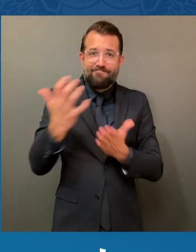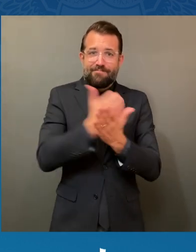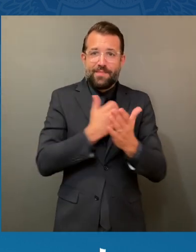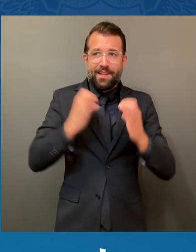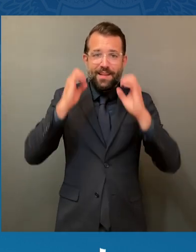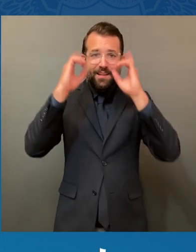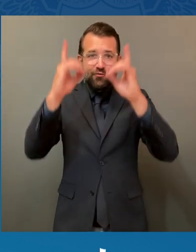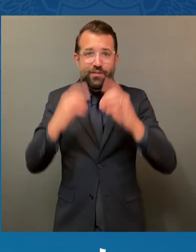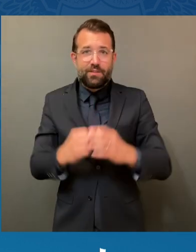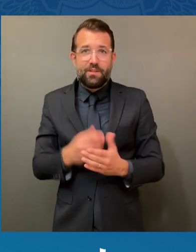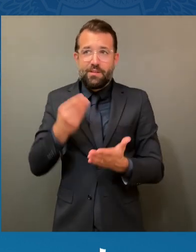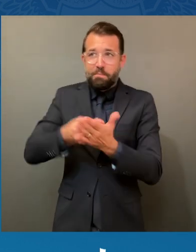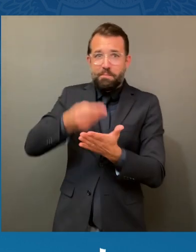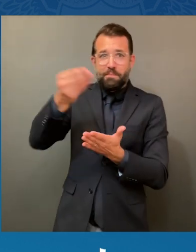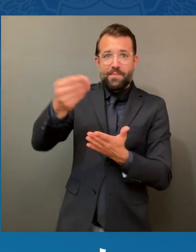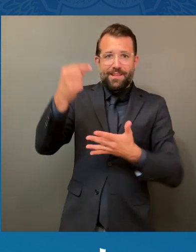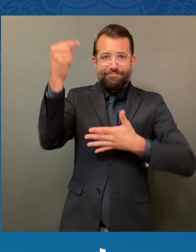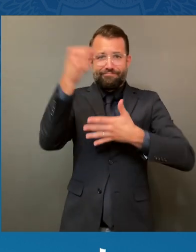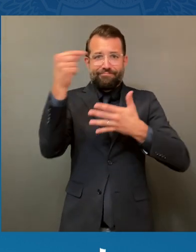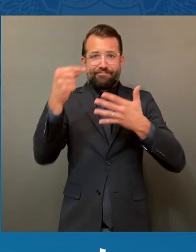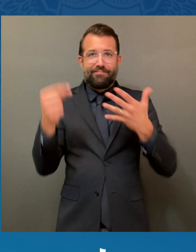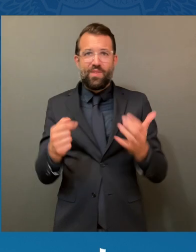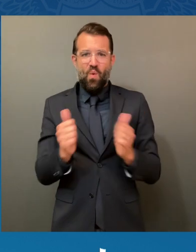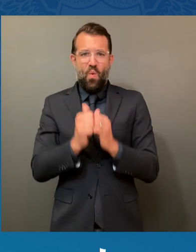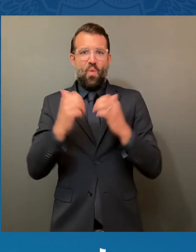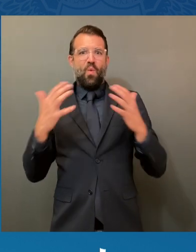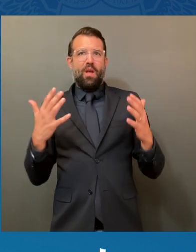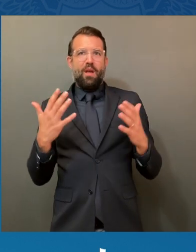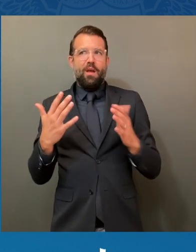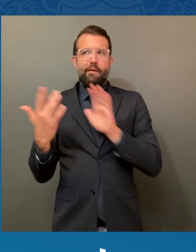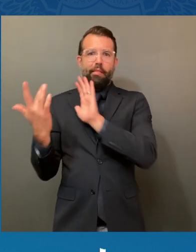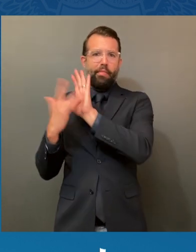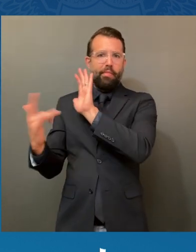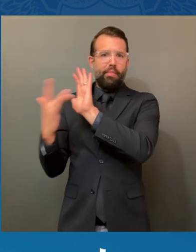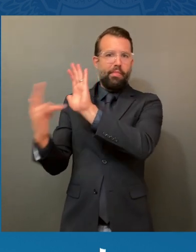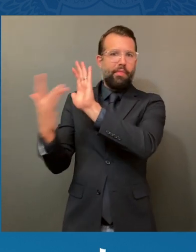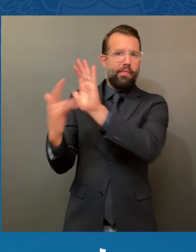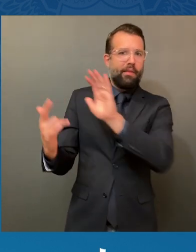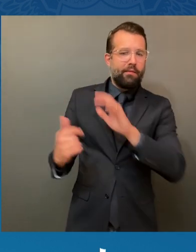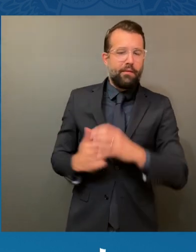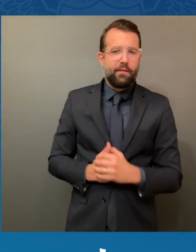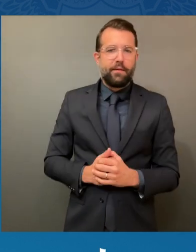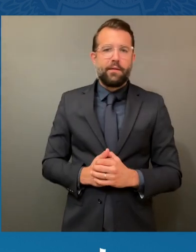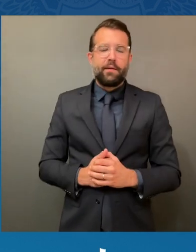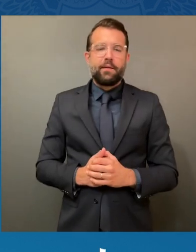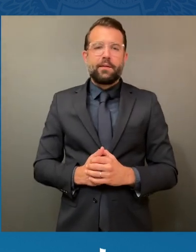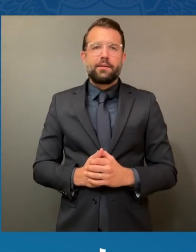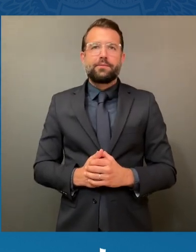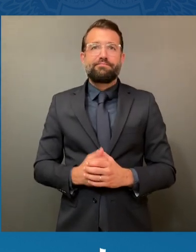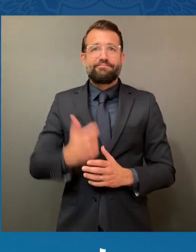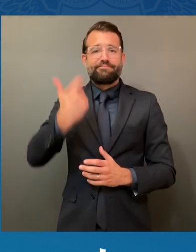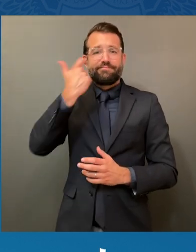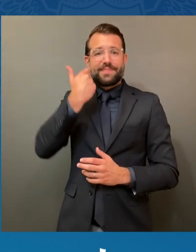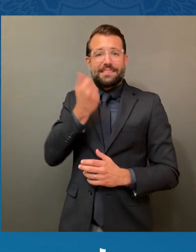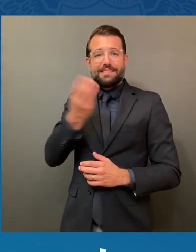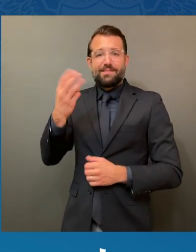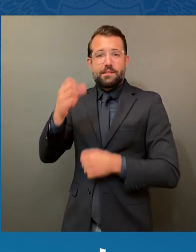without being the subject of predatory practices. In recent years, some of you have prosecuted individuals